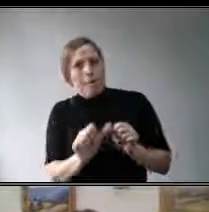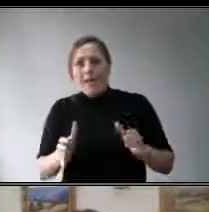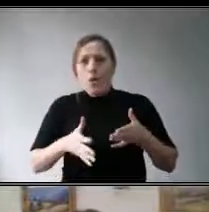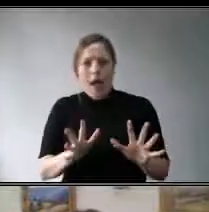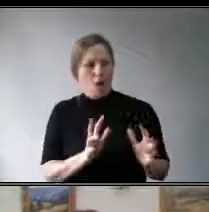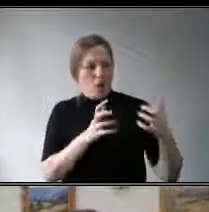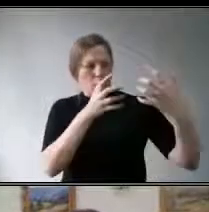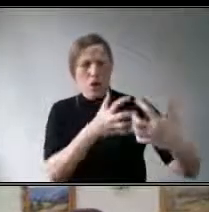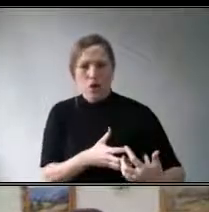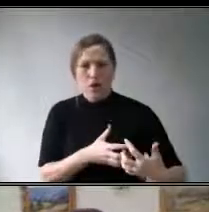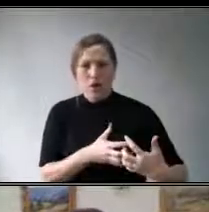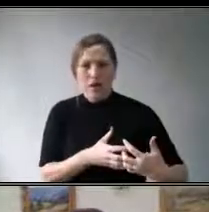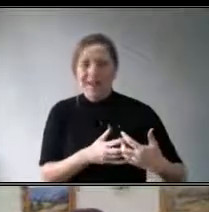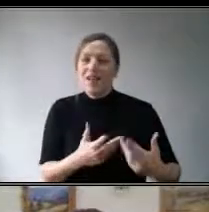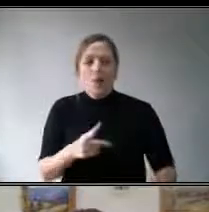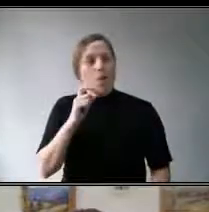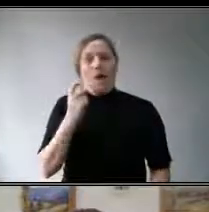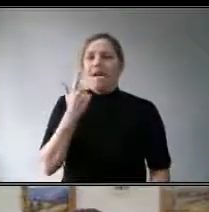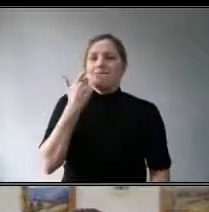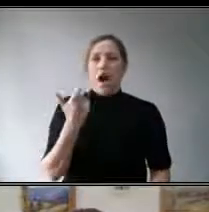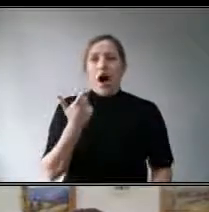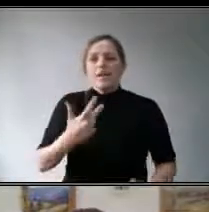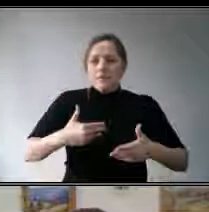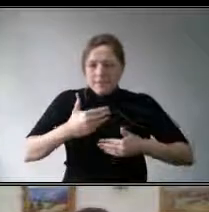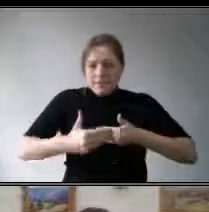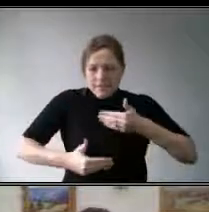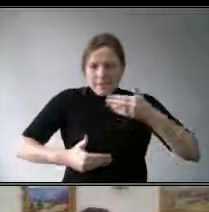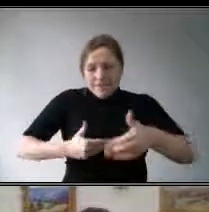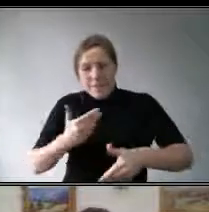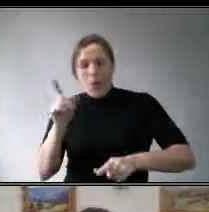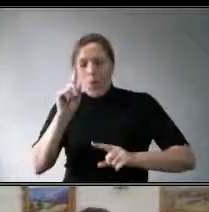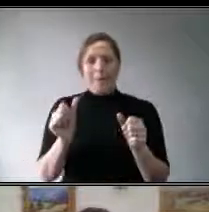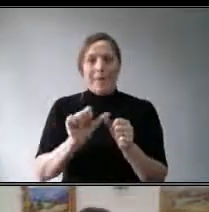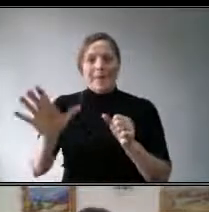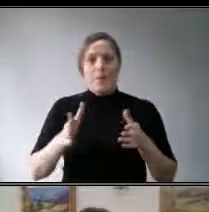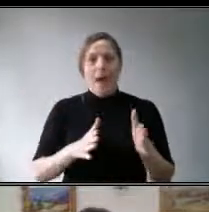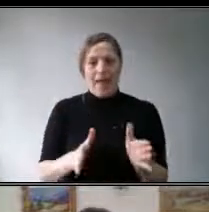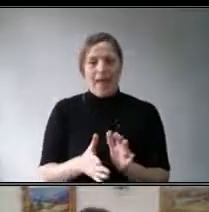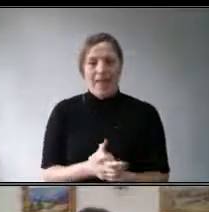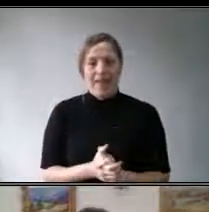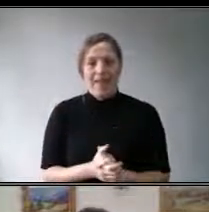work you find out what works best and i think what was so wonderful working with dan was that